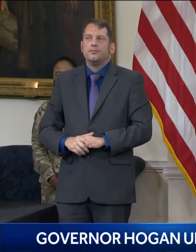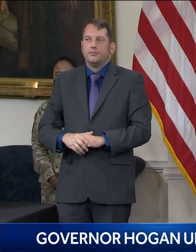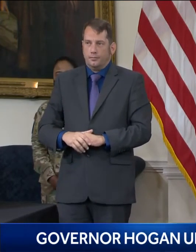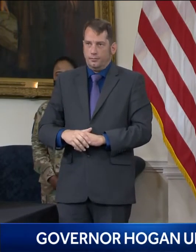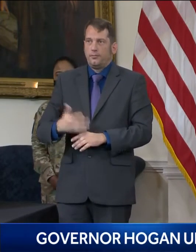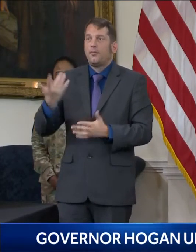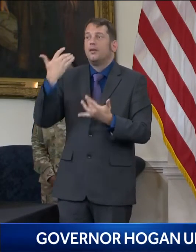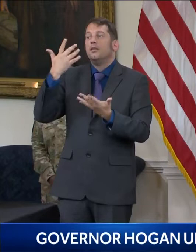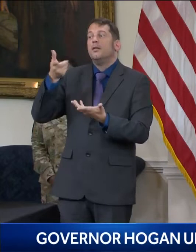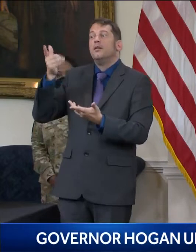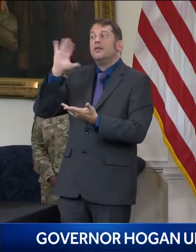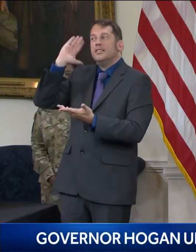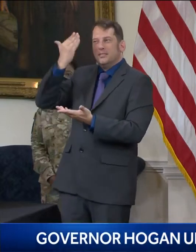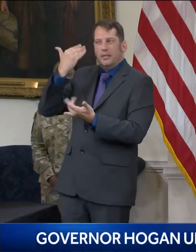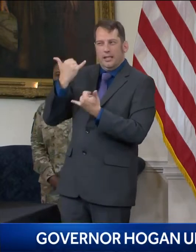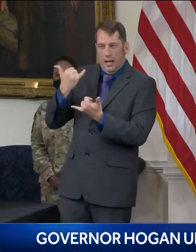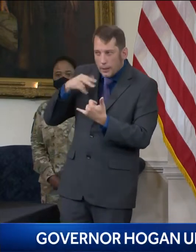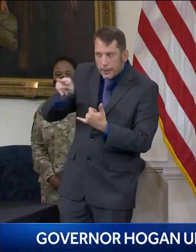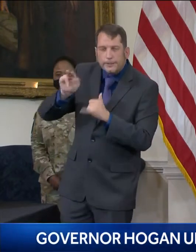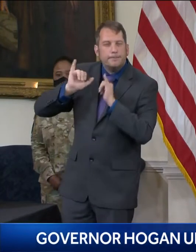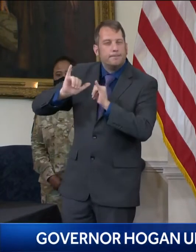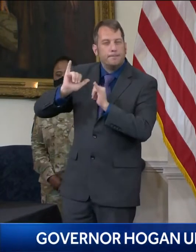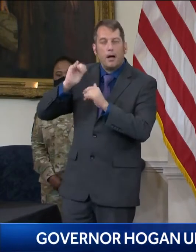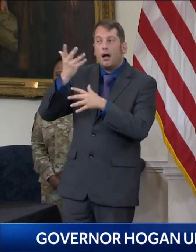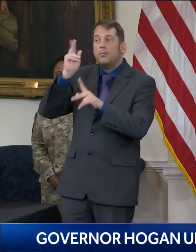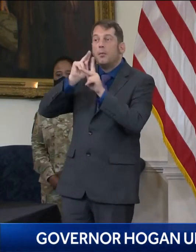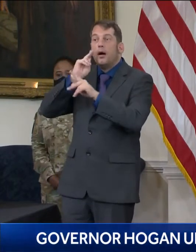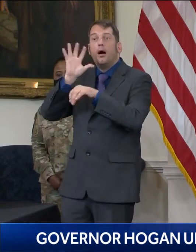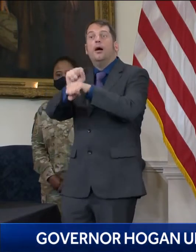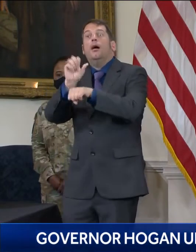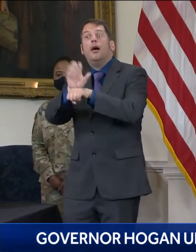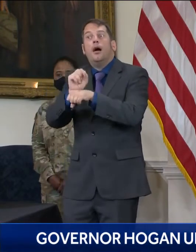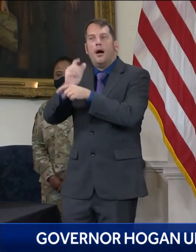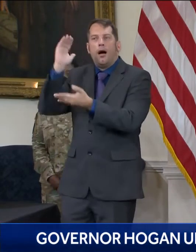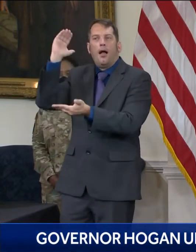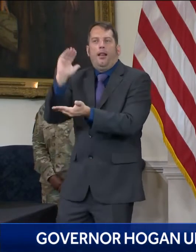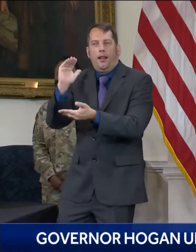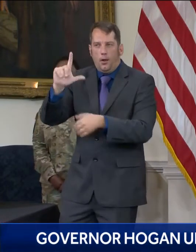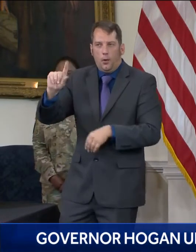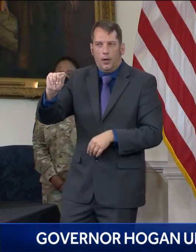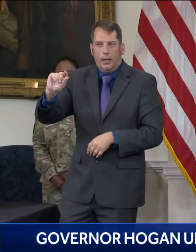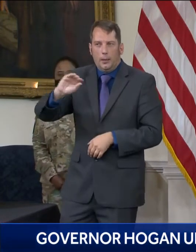DROP OFF WHEN PEOPLE SCHEDULE AN APPOINTMENT, THAT WAS NOT HAPPENING BEFORE PEOPLE WERE SHOWING UP.